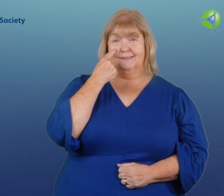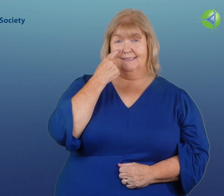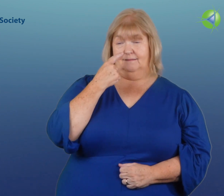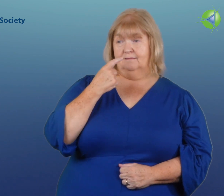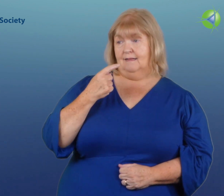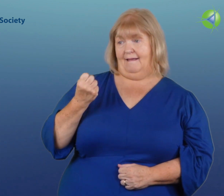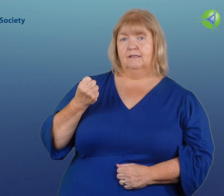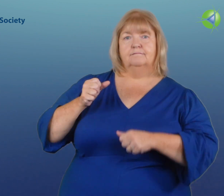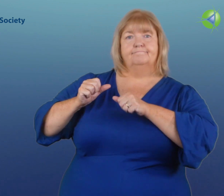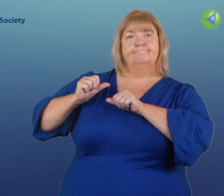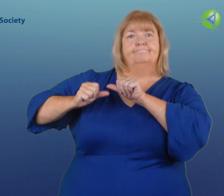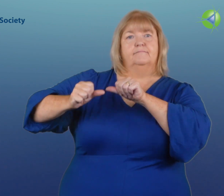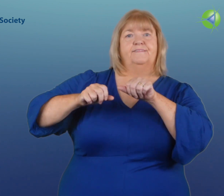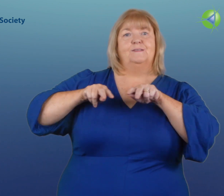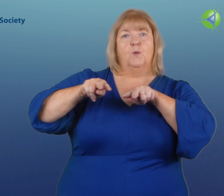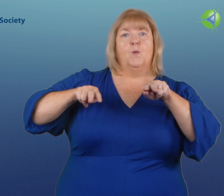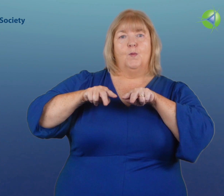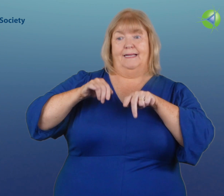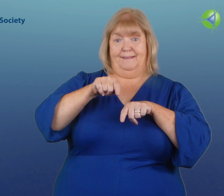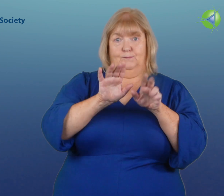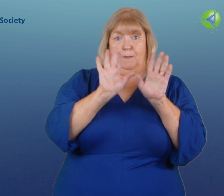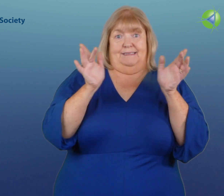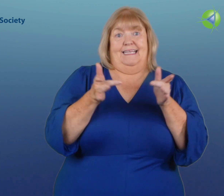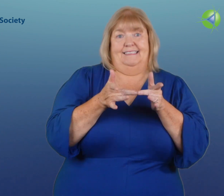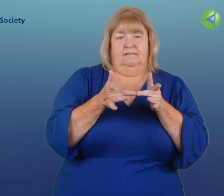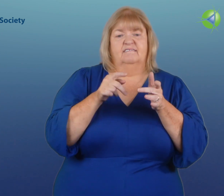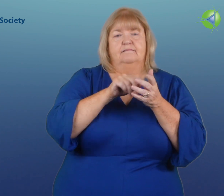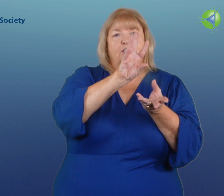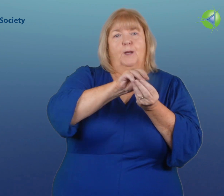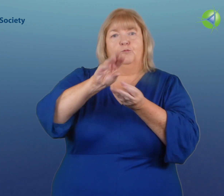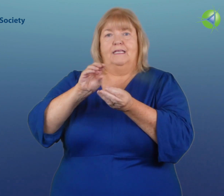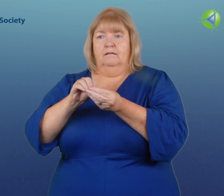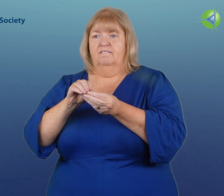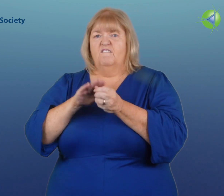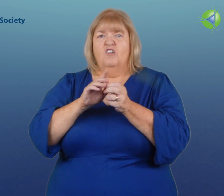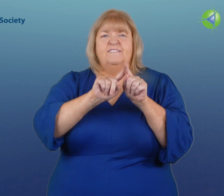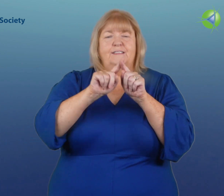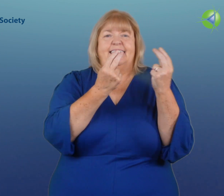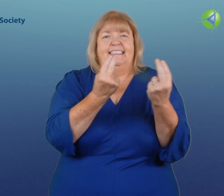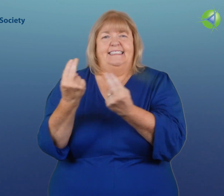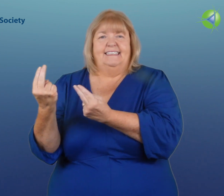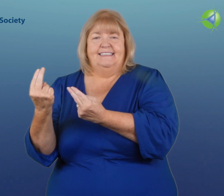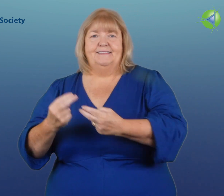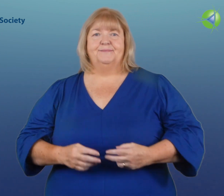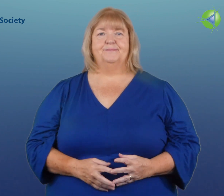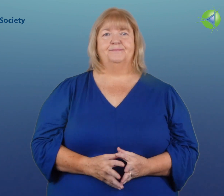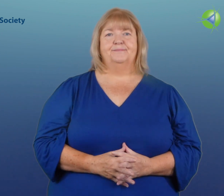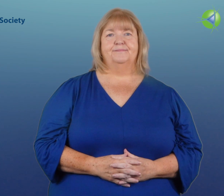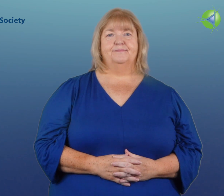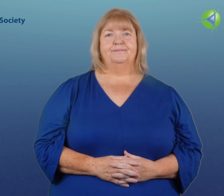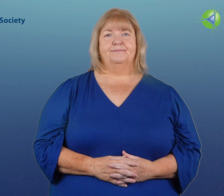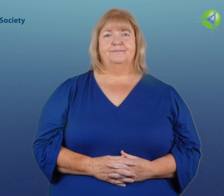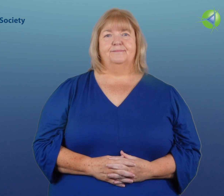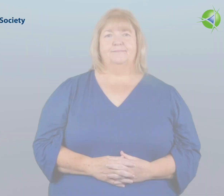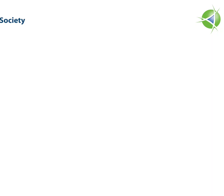You will find a series of videos on our website summarising these requirements.